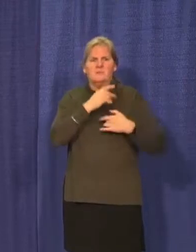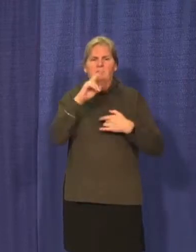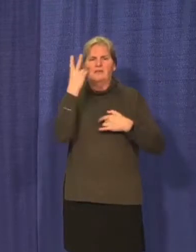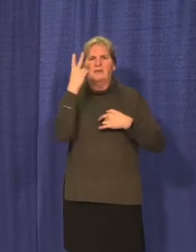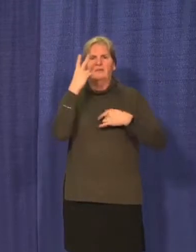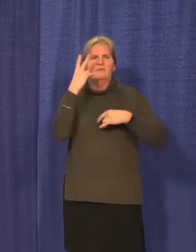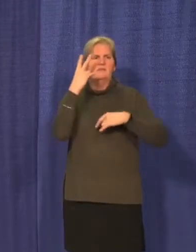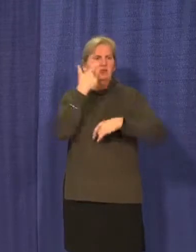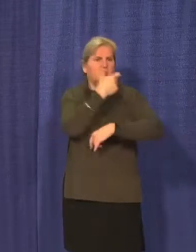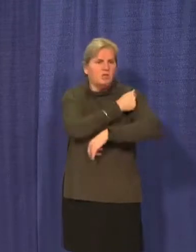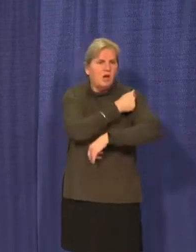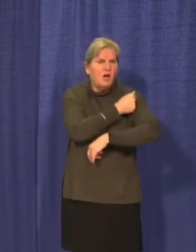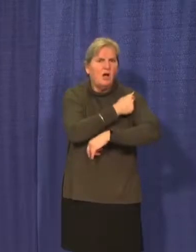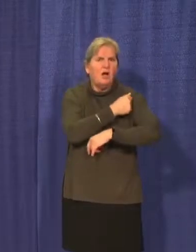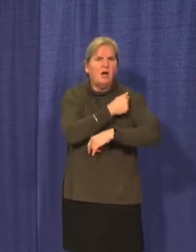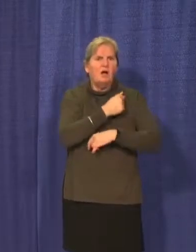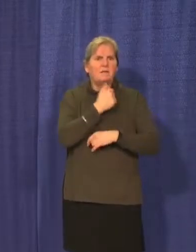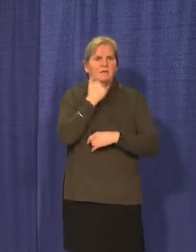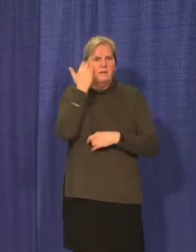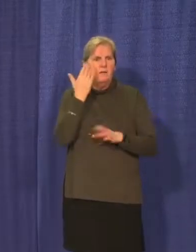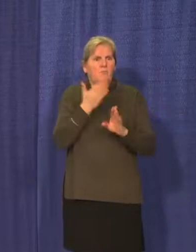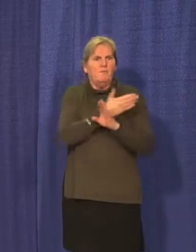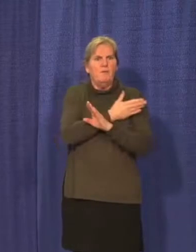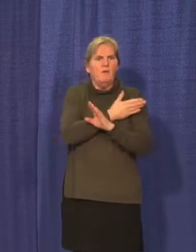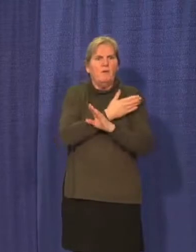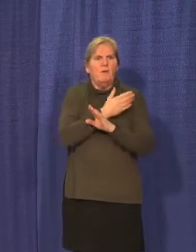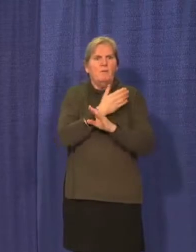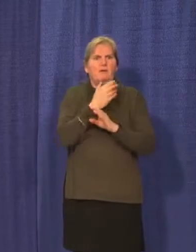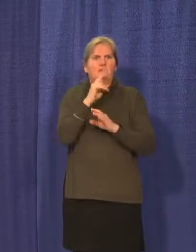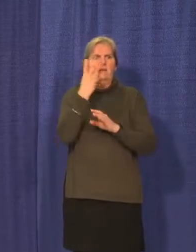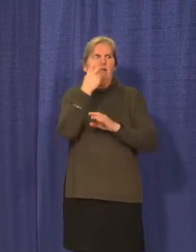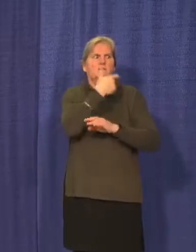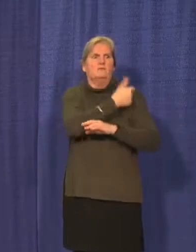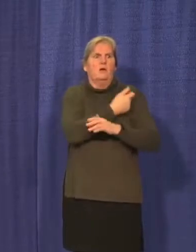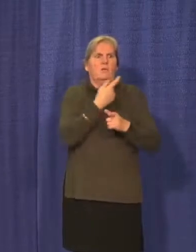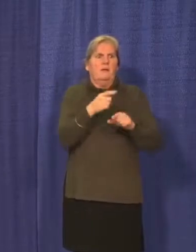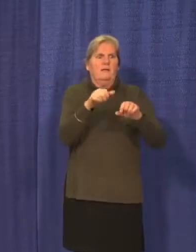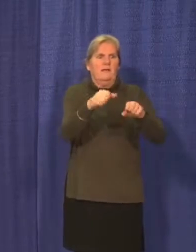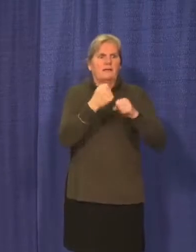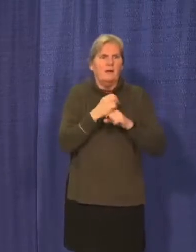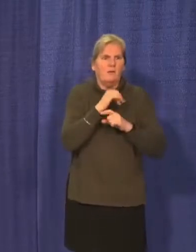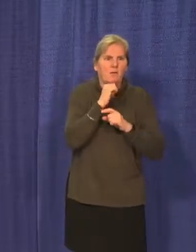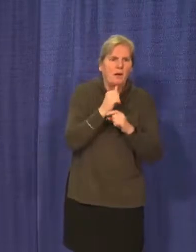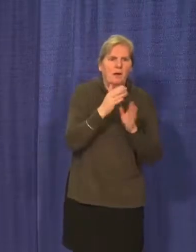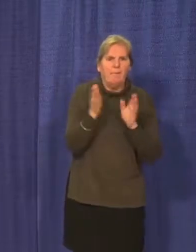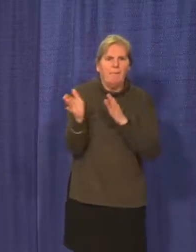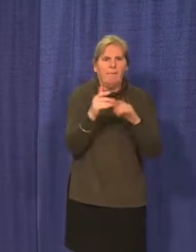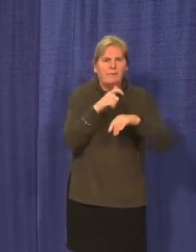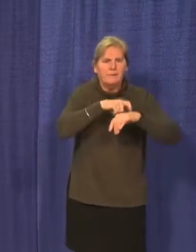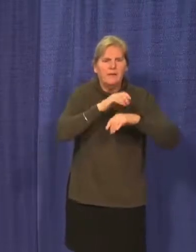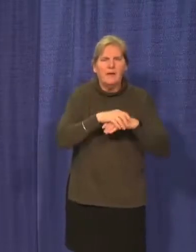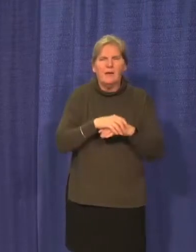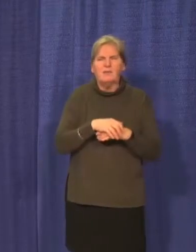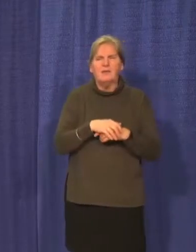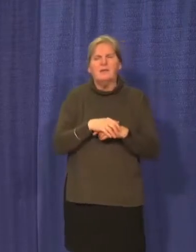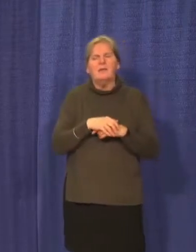emergency situation that you did not know of when you book your vaccines, those types of things. We will have less issues than